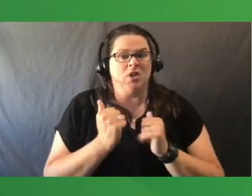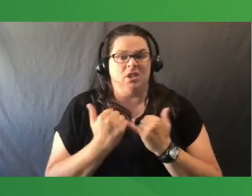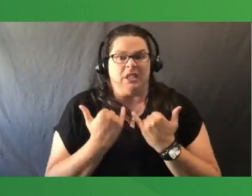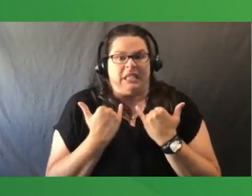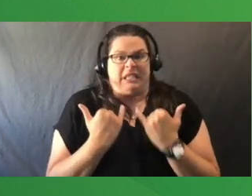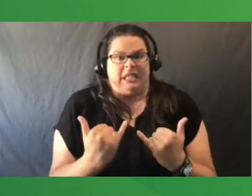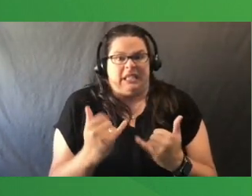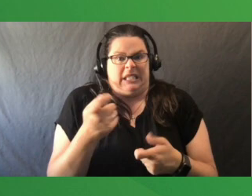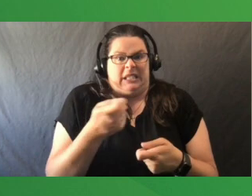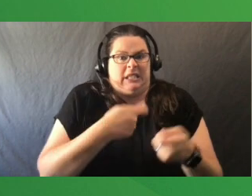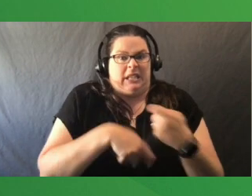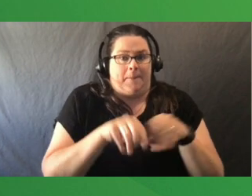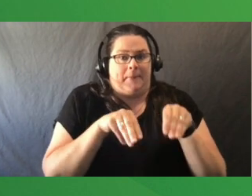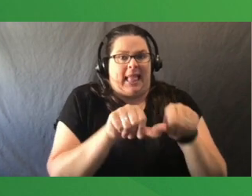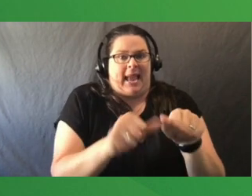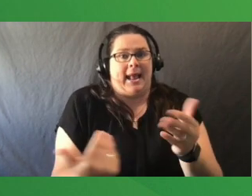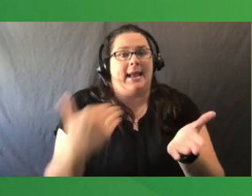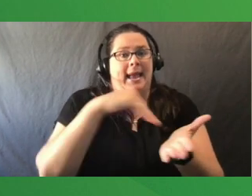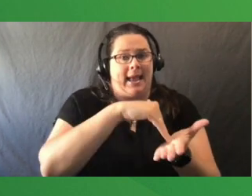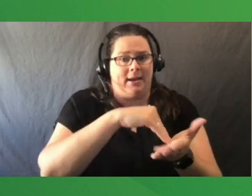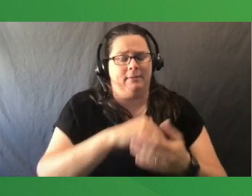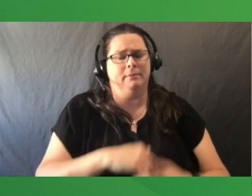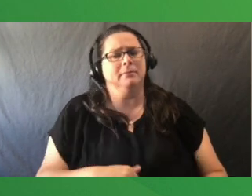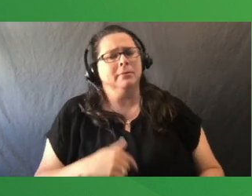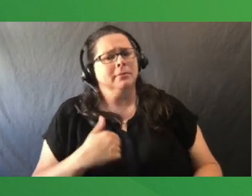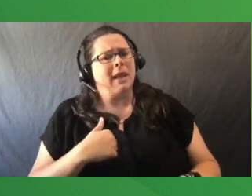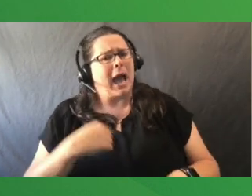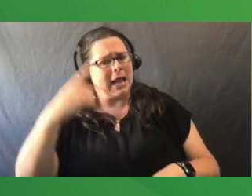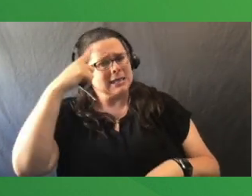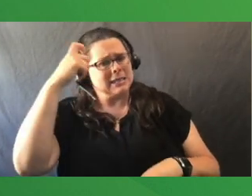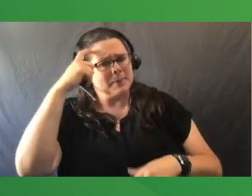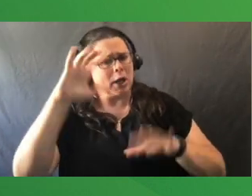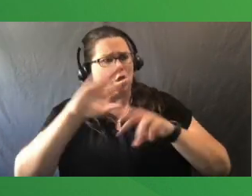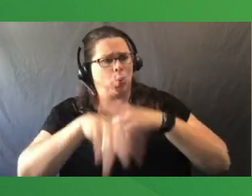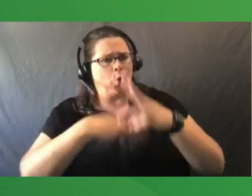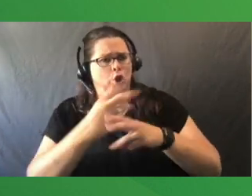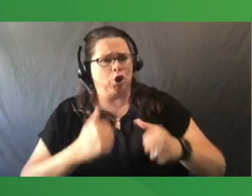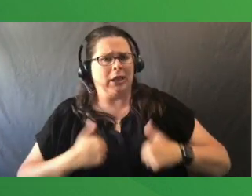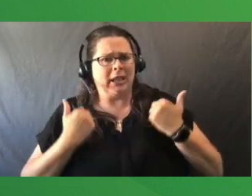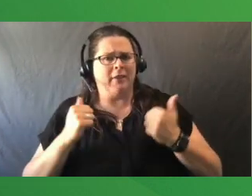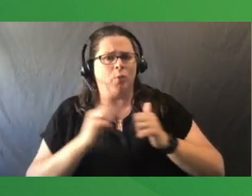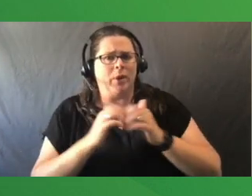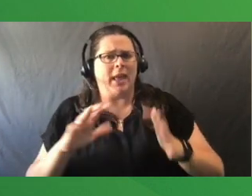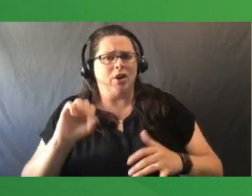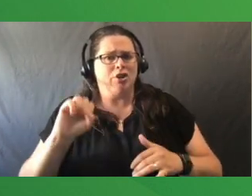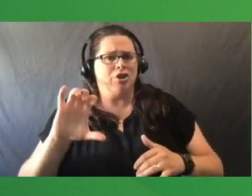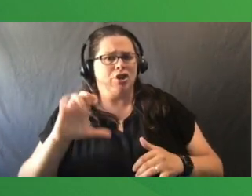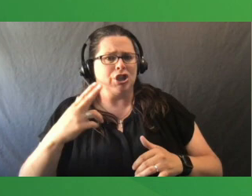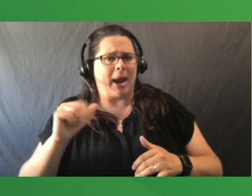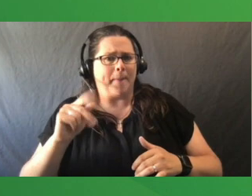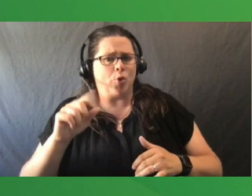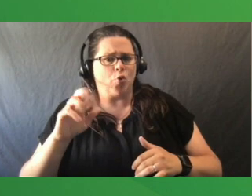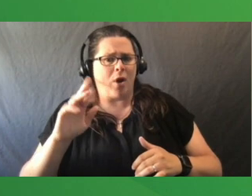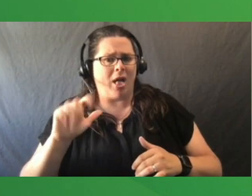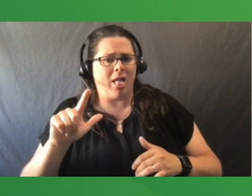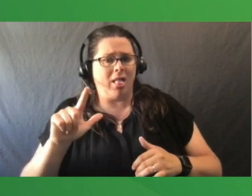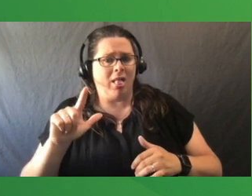I mean, I'm sure the world could live without Chaparral. It's a building block. It's like you pull one brick out of a building, it's still there.